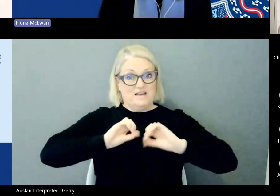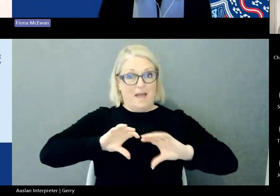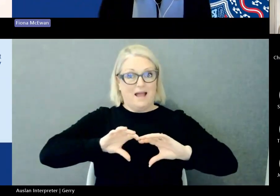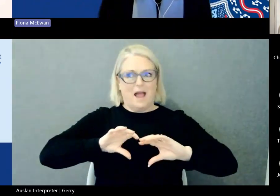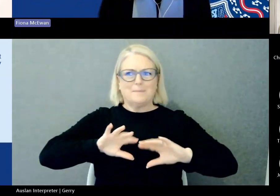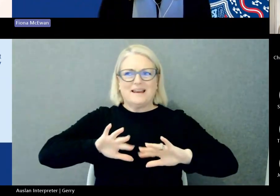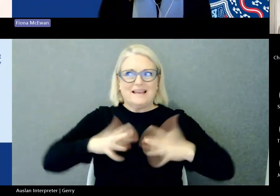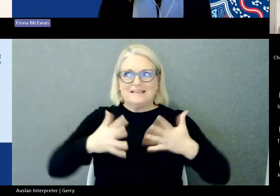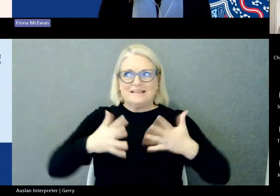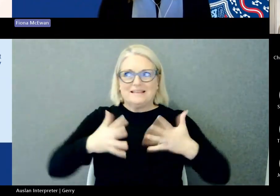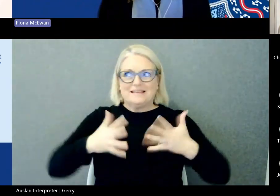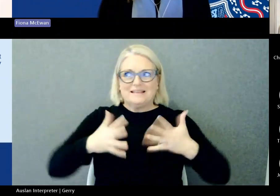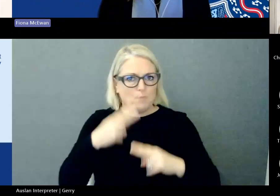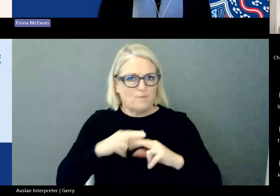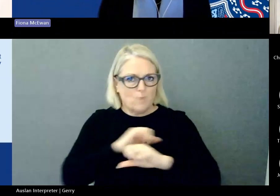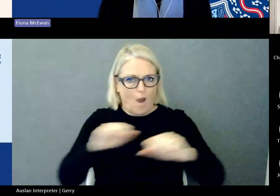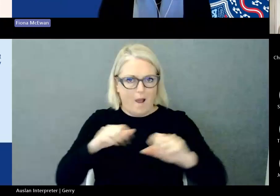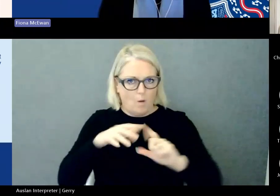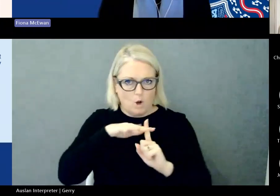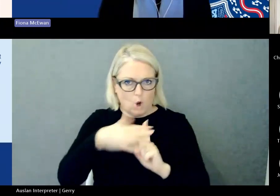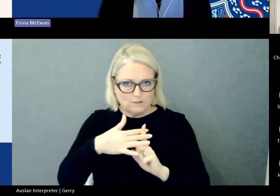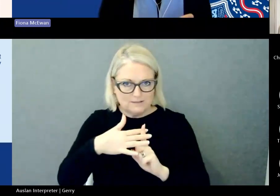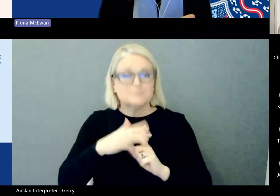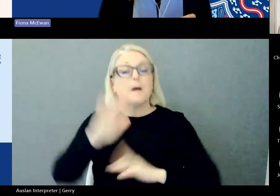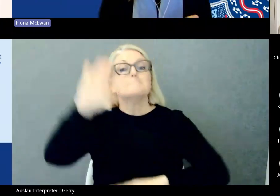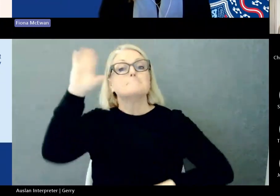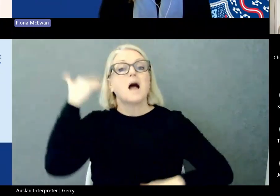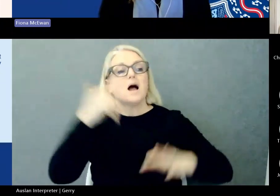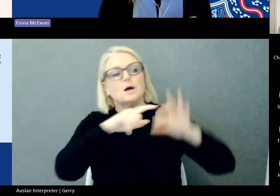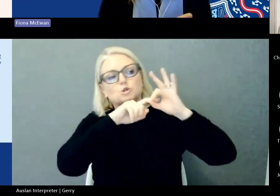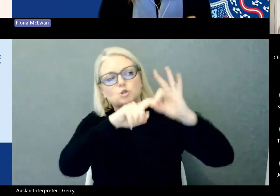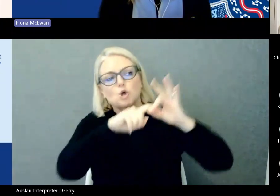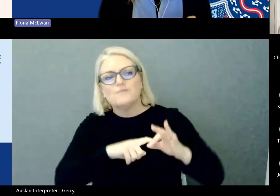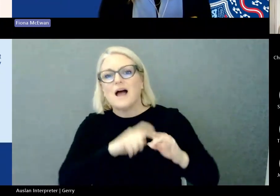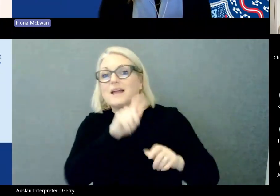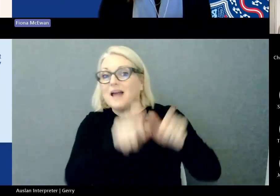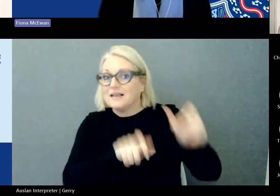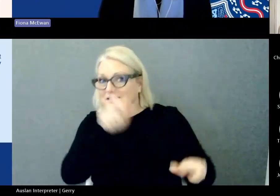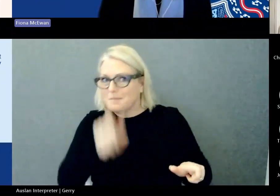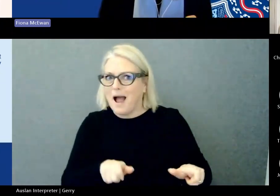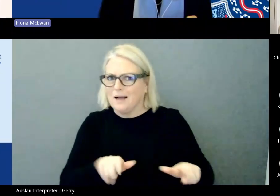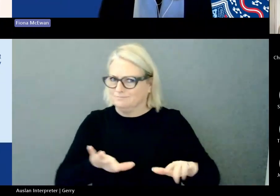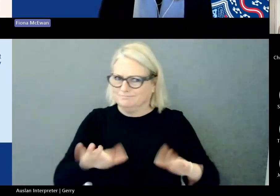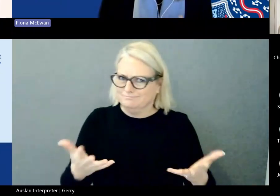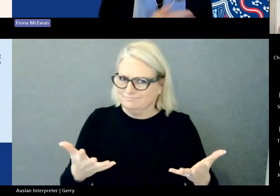And before deciding to survey customers and do things that probably aren't the most inclusive or accessible,